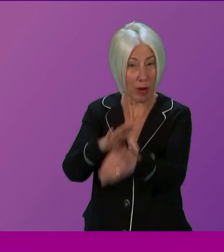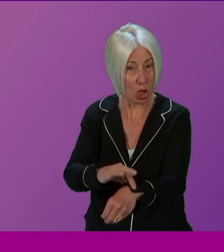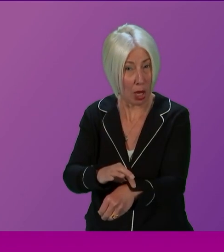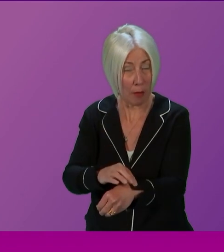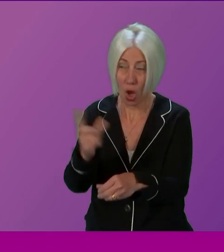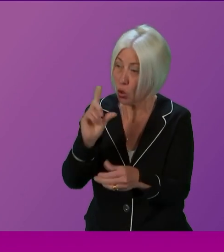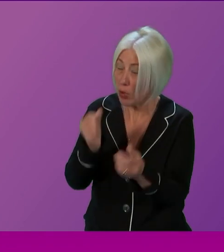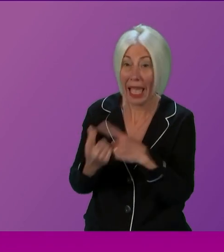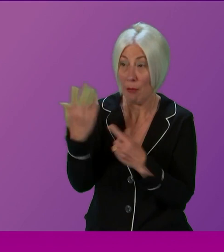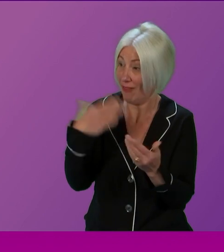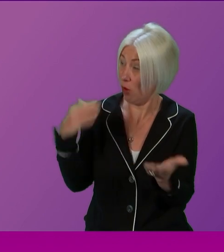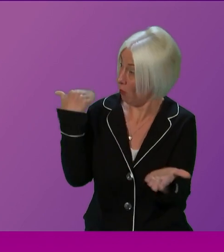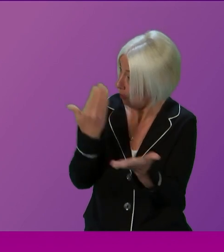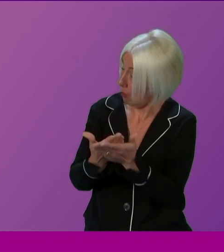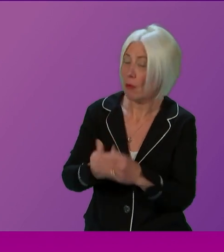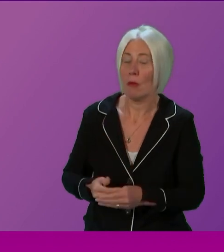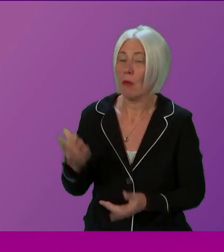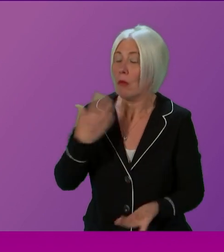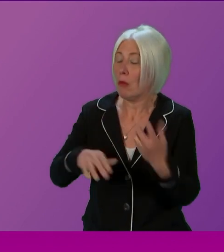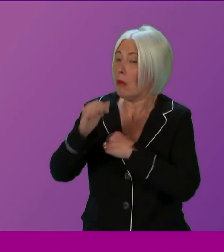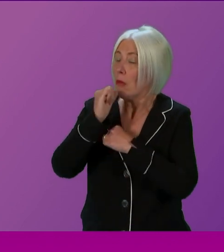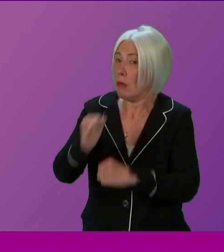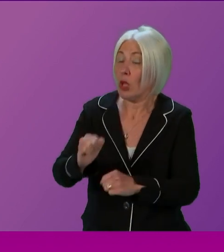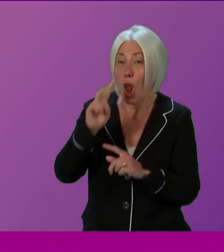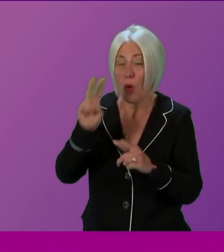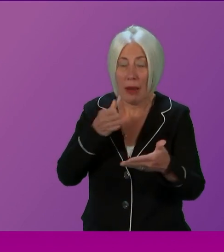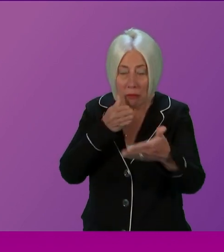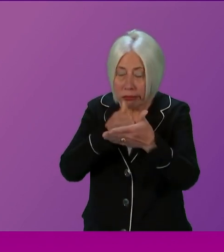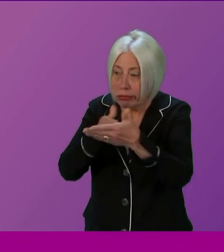I can confirm that we remain very committed to addressing the barriers to young disabled